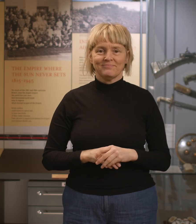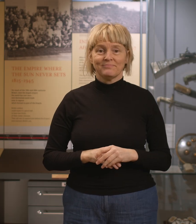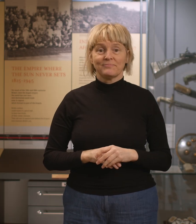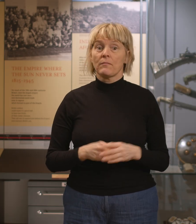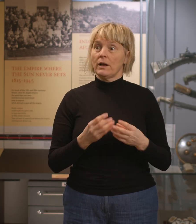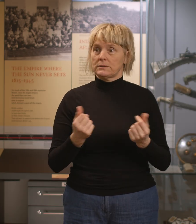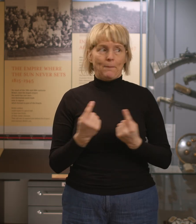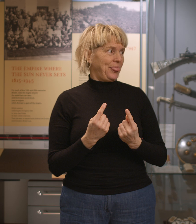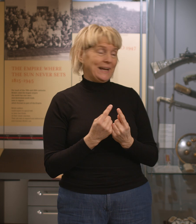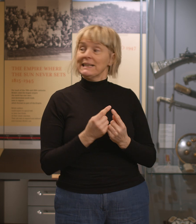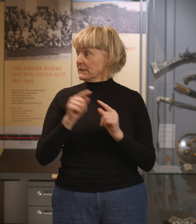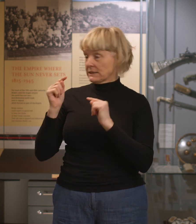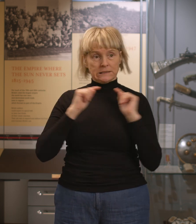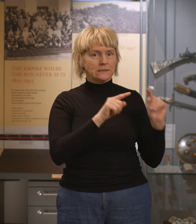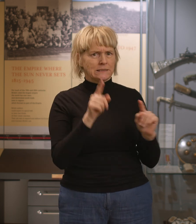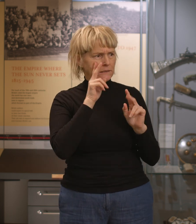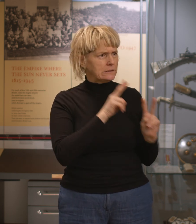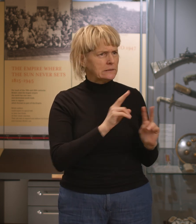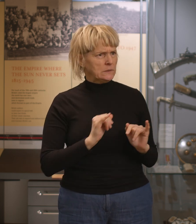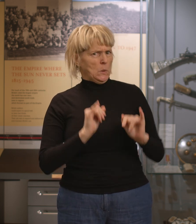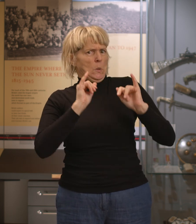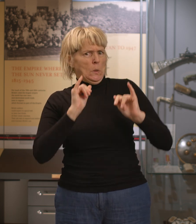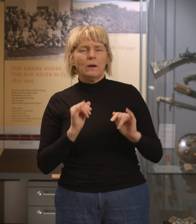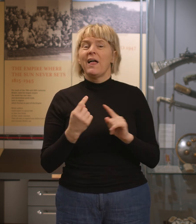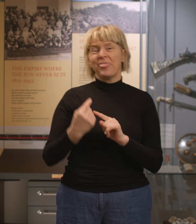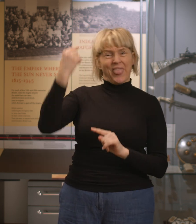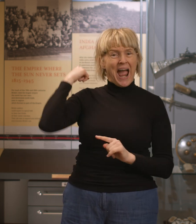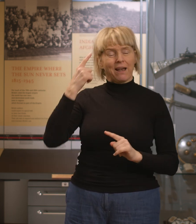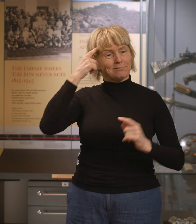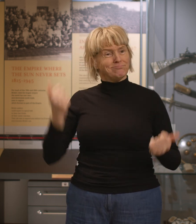Some of the objects you can see on display are controversial now but were